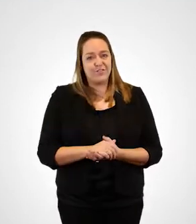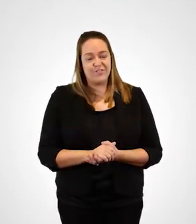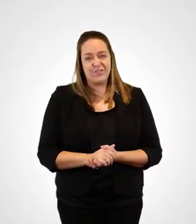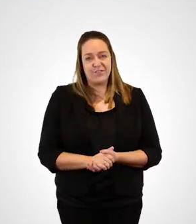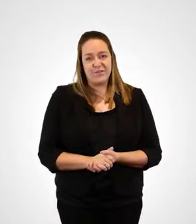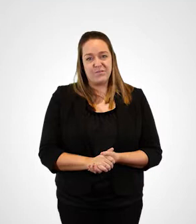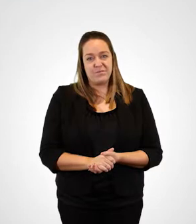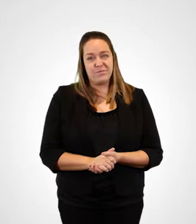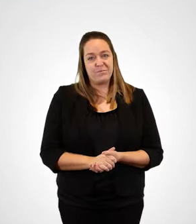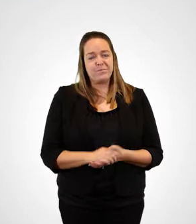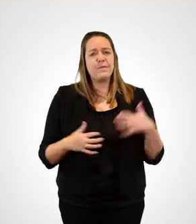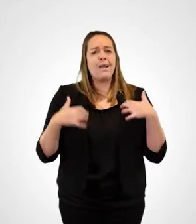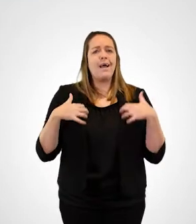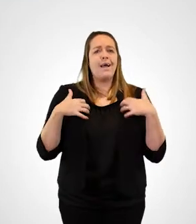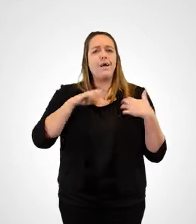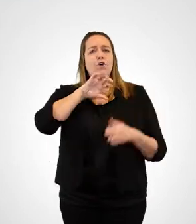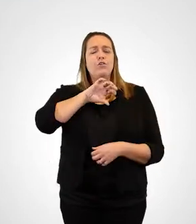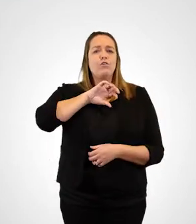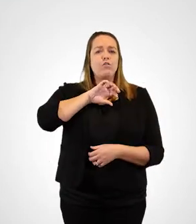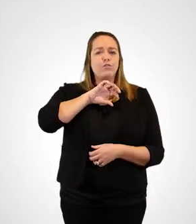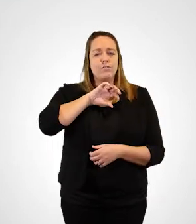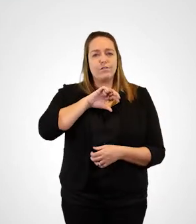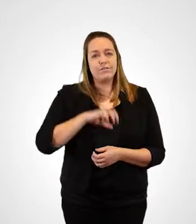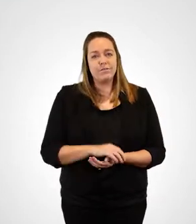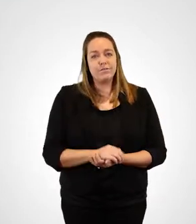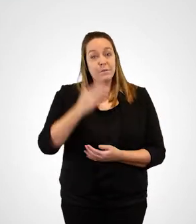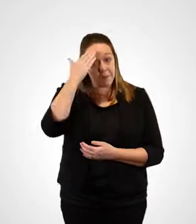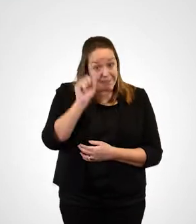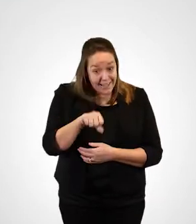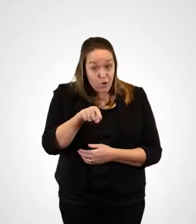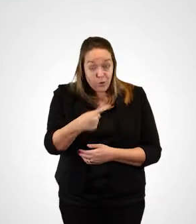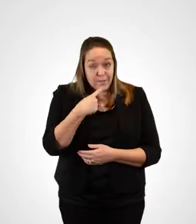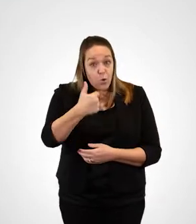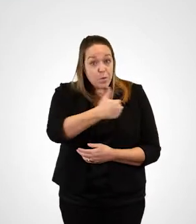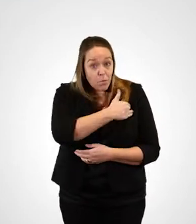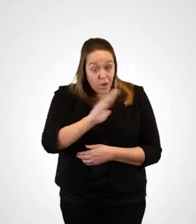Are you saying good morning?